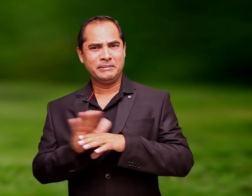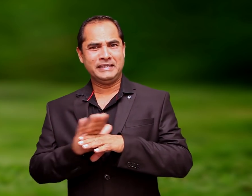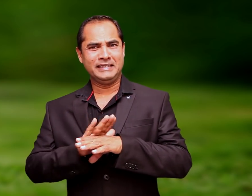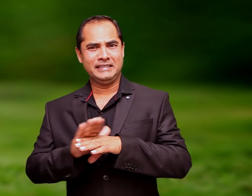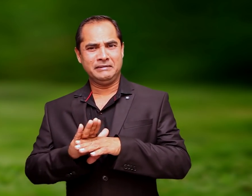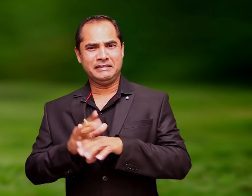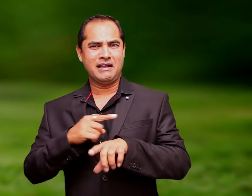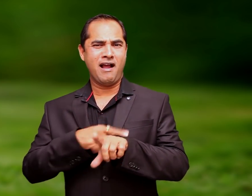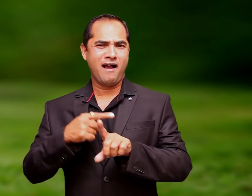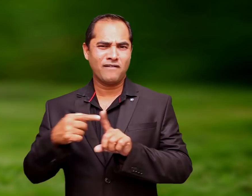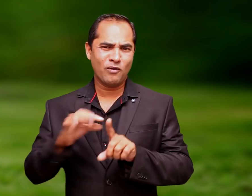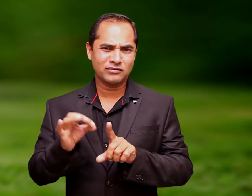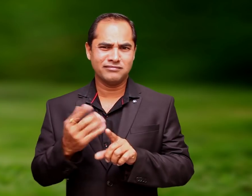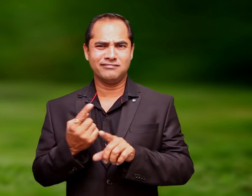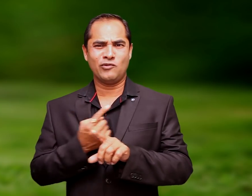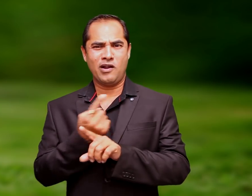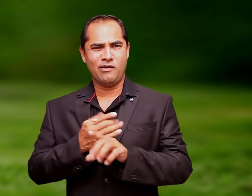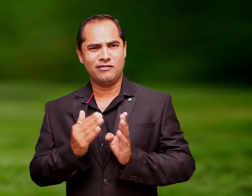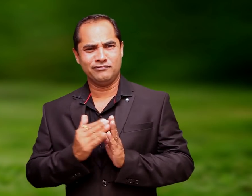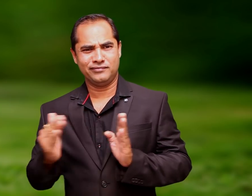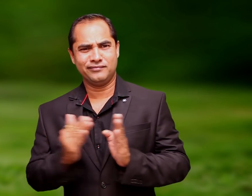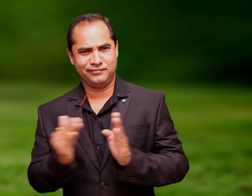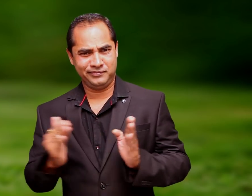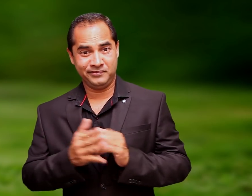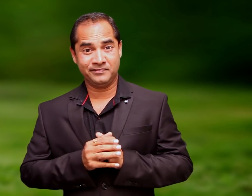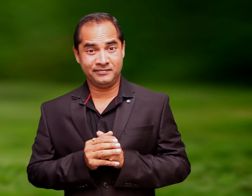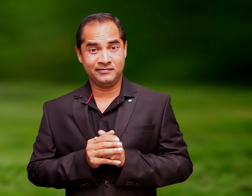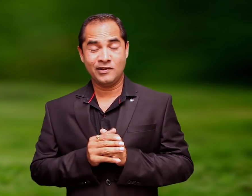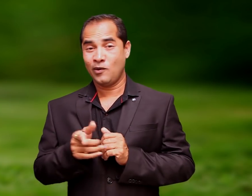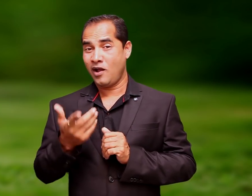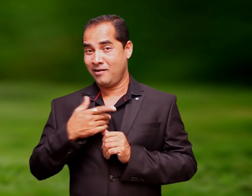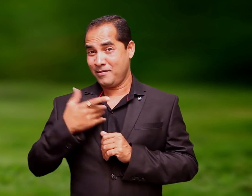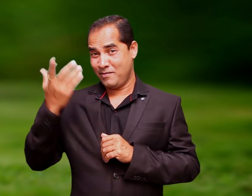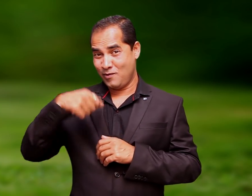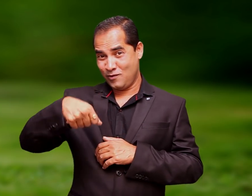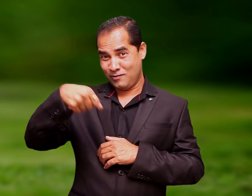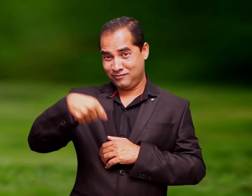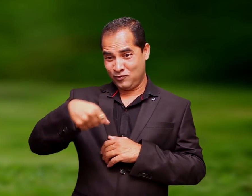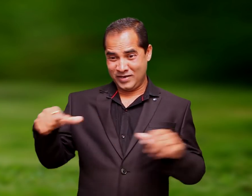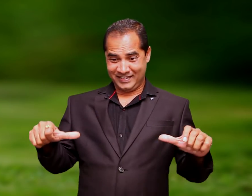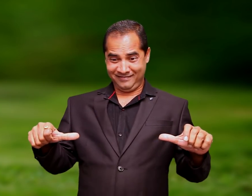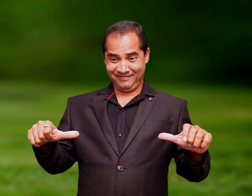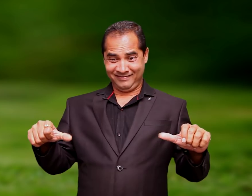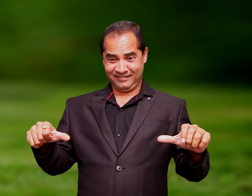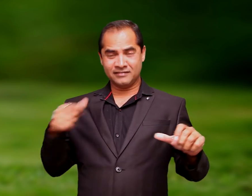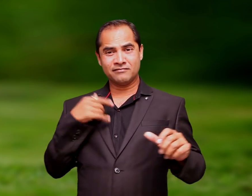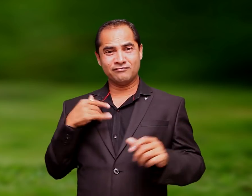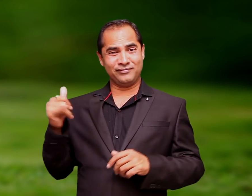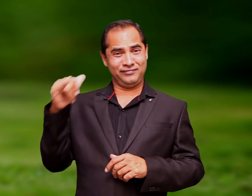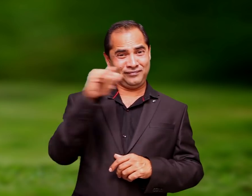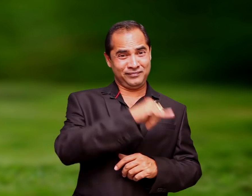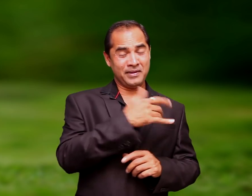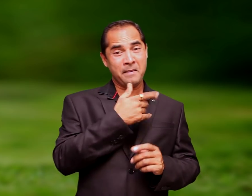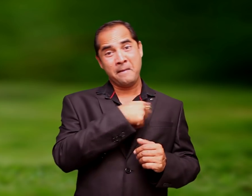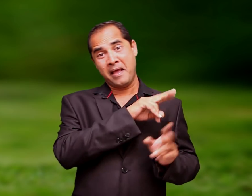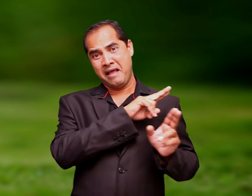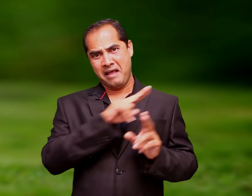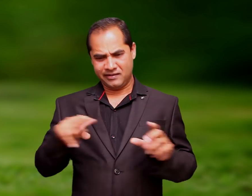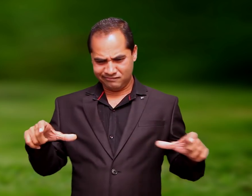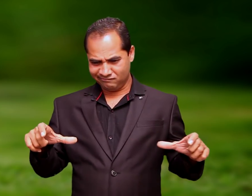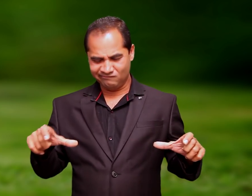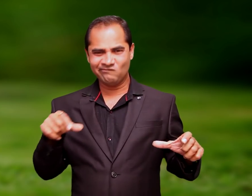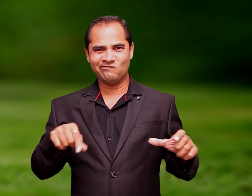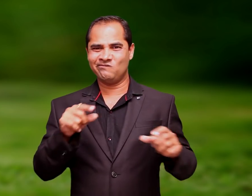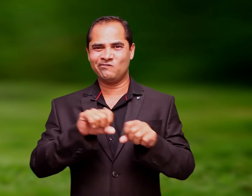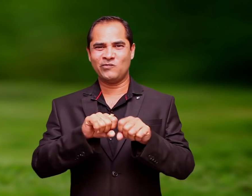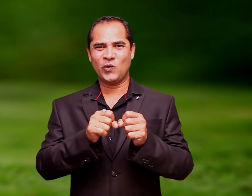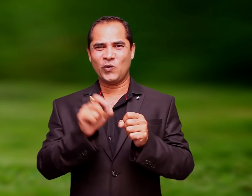hour at a time. A suitcase that I had taken to Iraq had become damaged on the